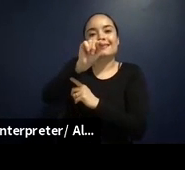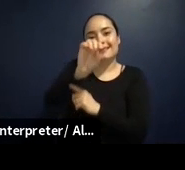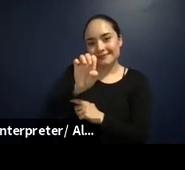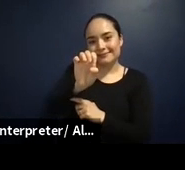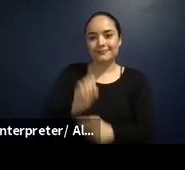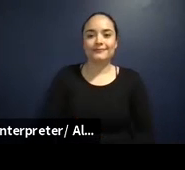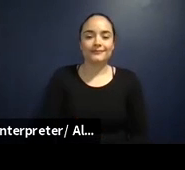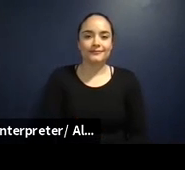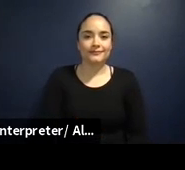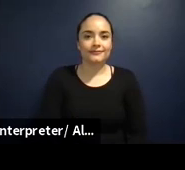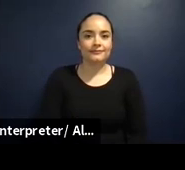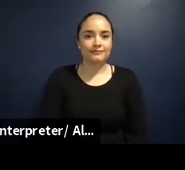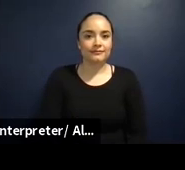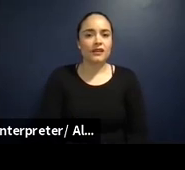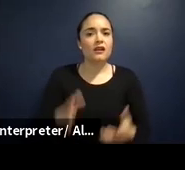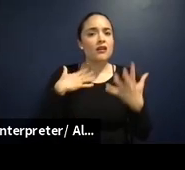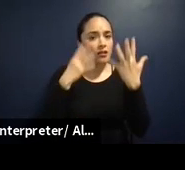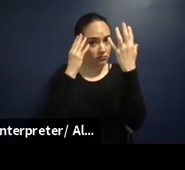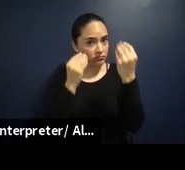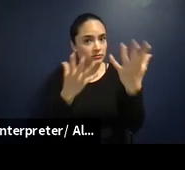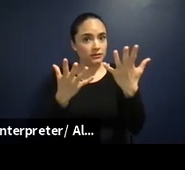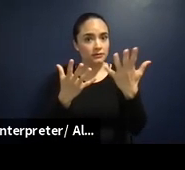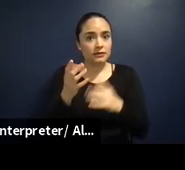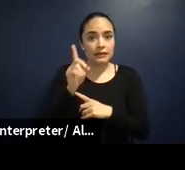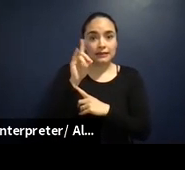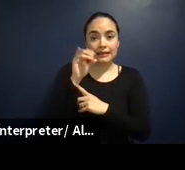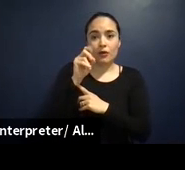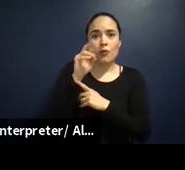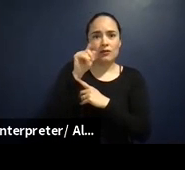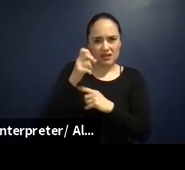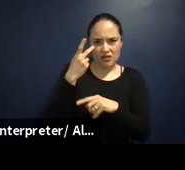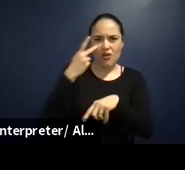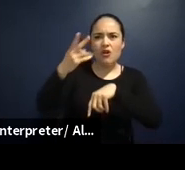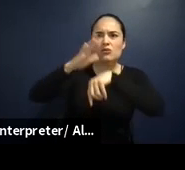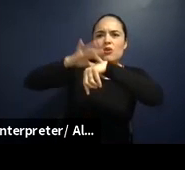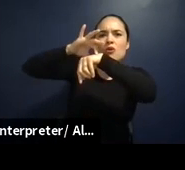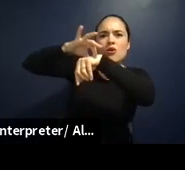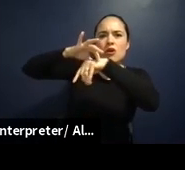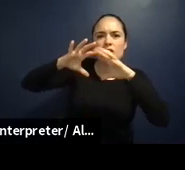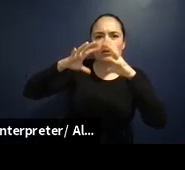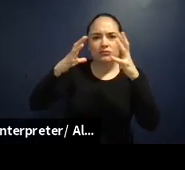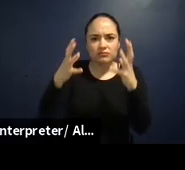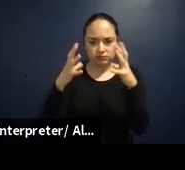rock, so it's found deep within our crust of our planet, but it is made up of three major